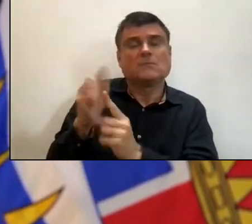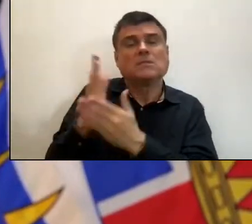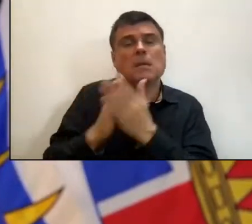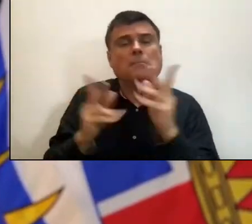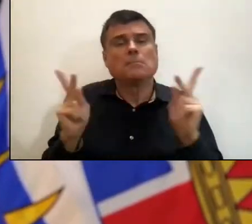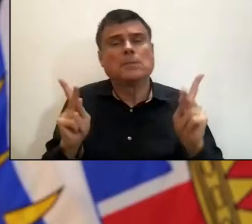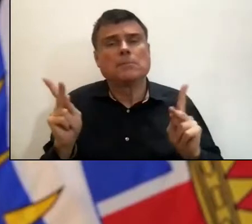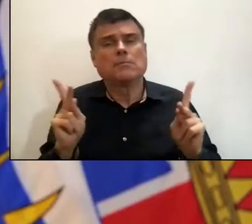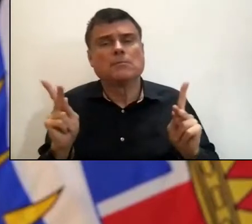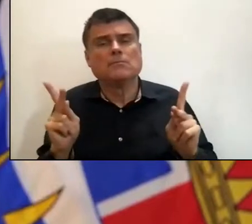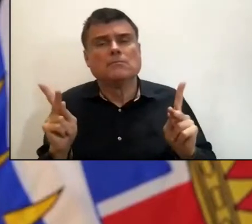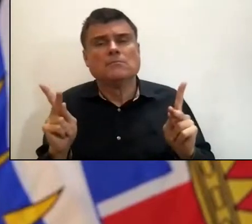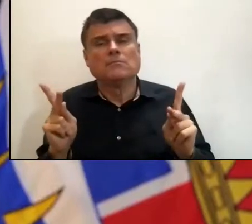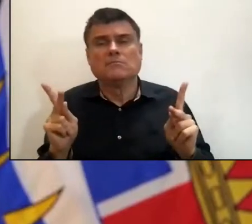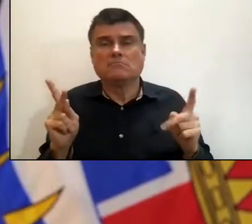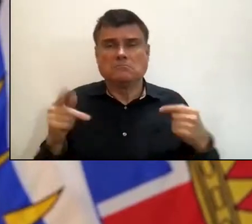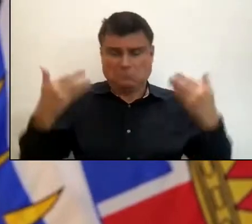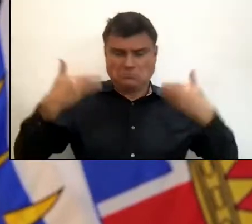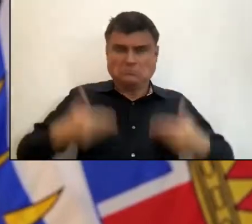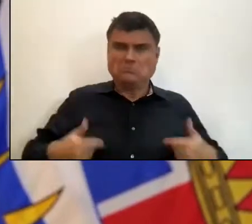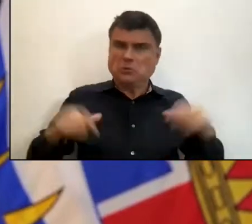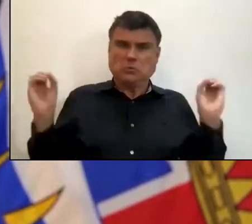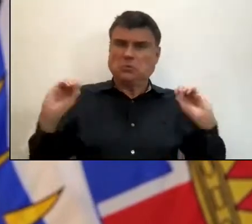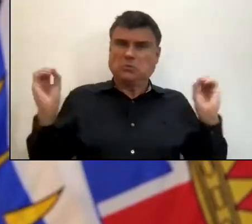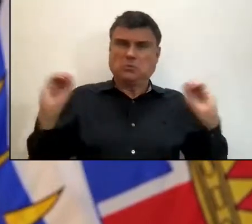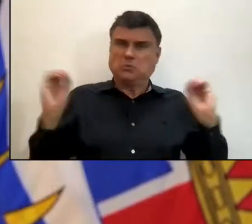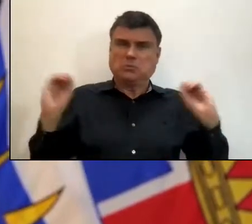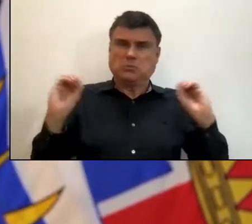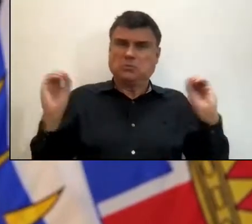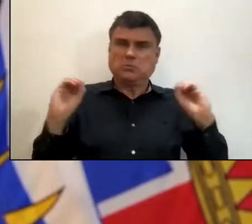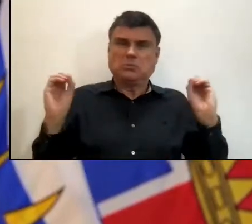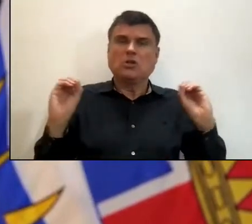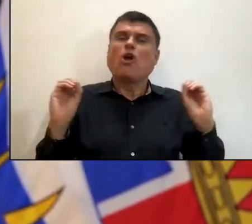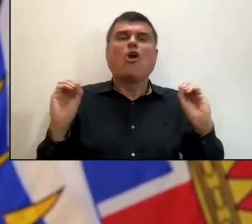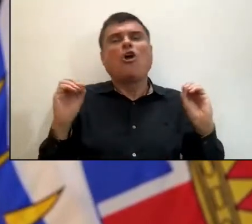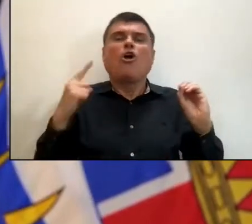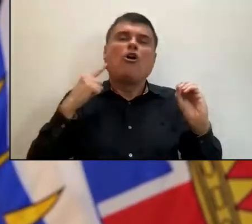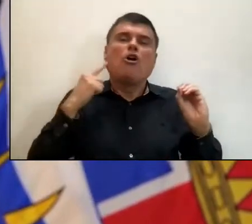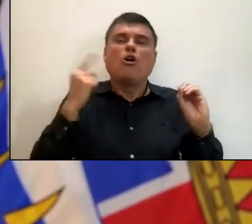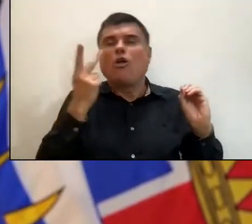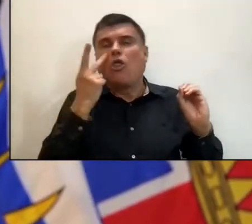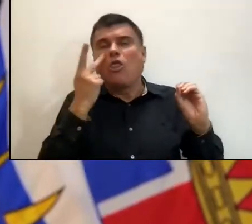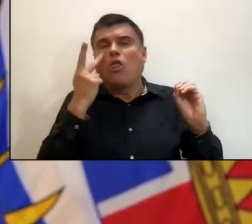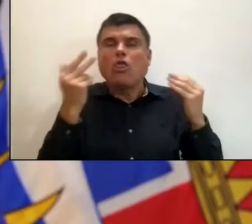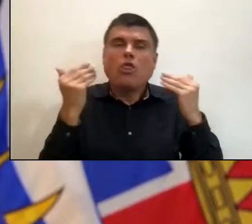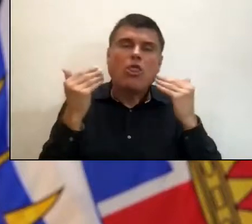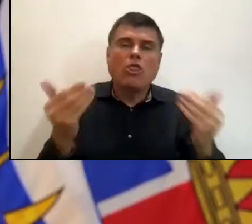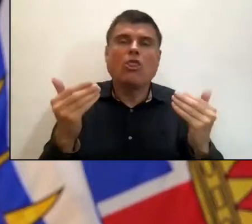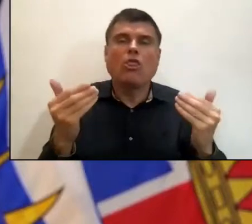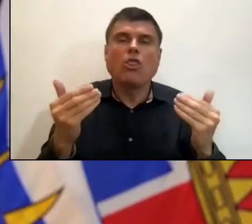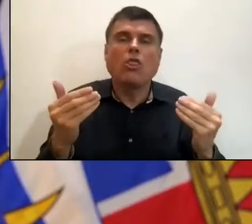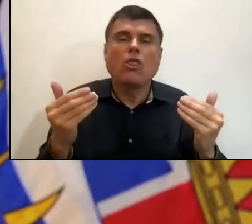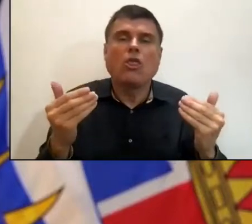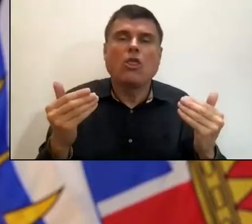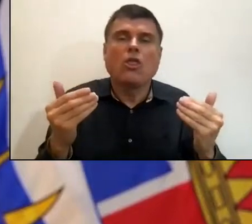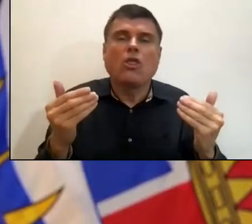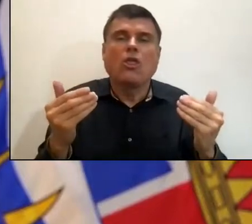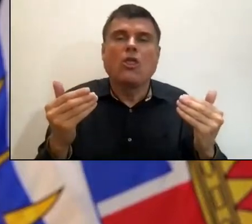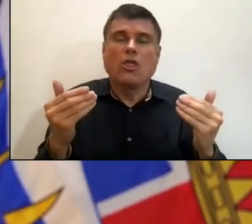where they say can I go on a green light and have a social interaction with a larger group or go to a party.